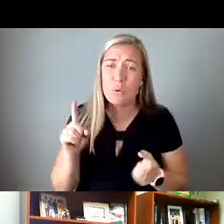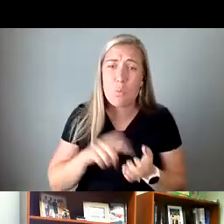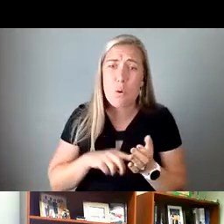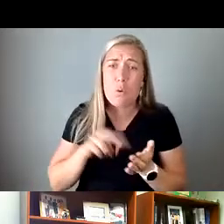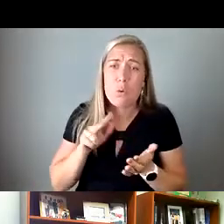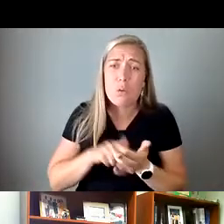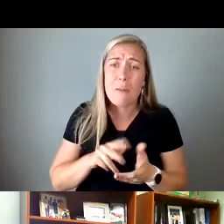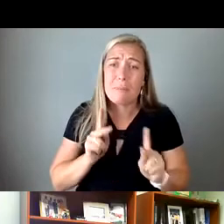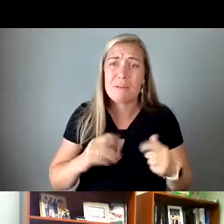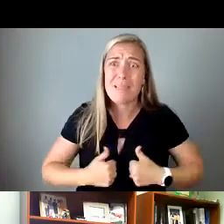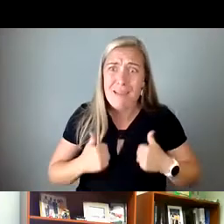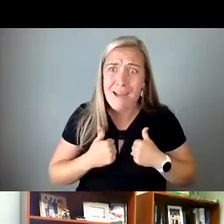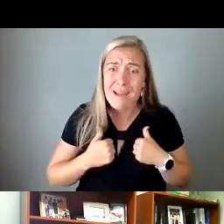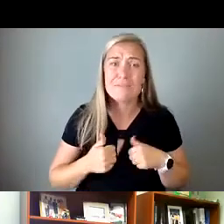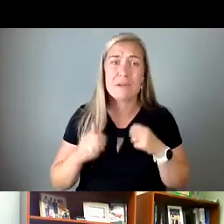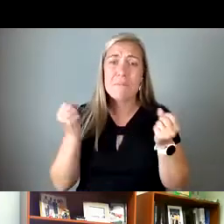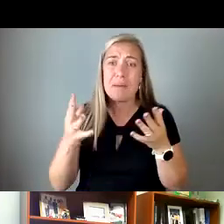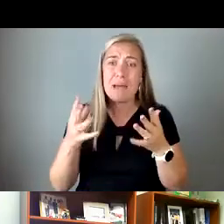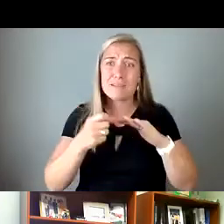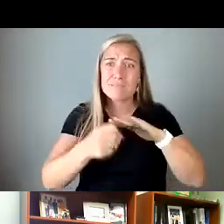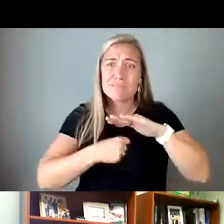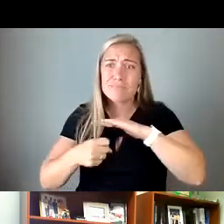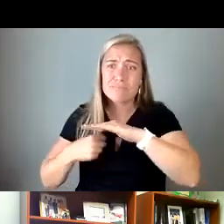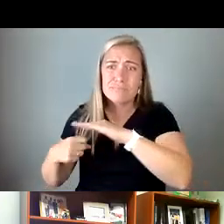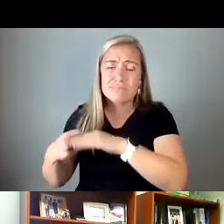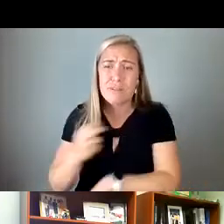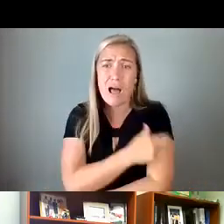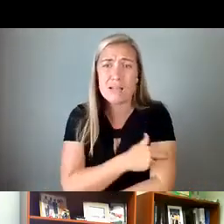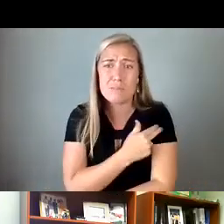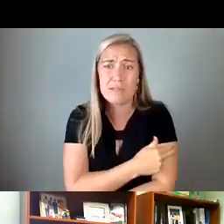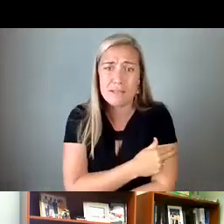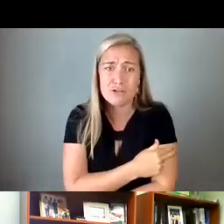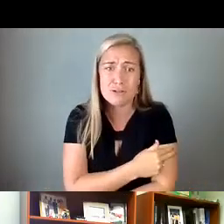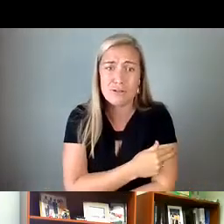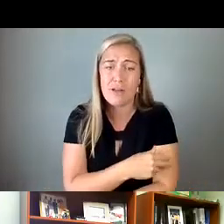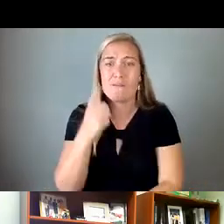ICU admissions for every millions of doses of vaccines given. I won't spend too many time